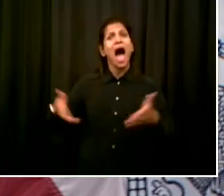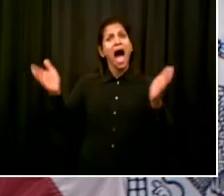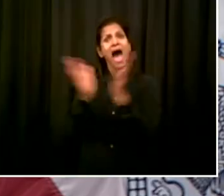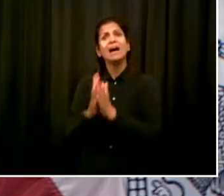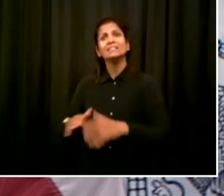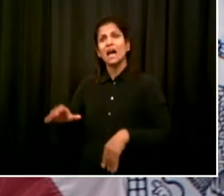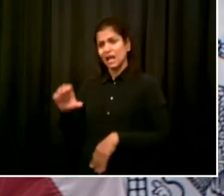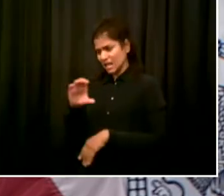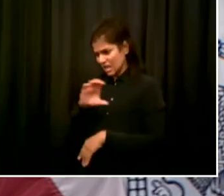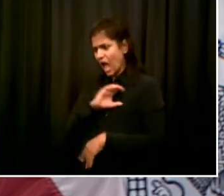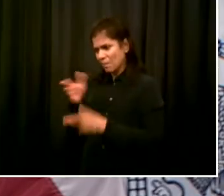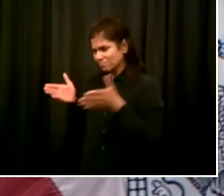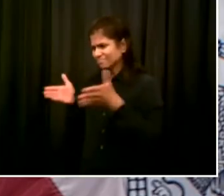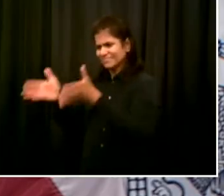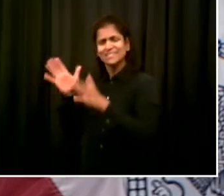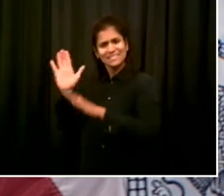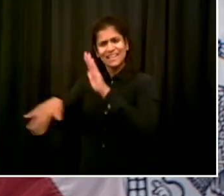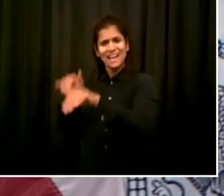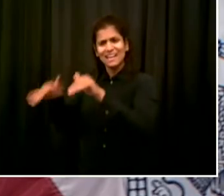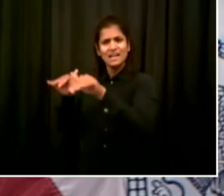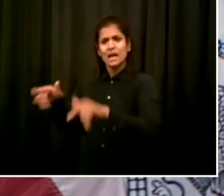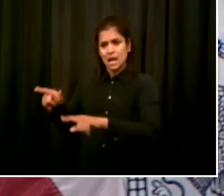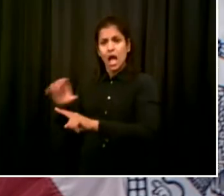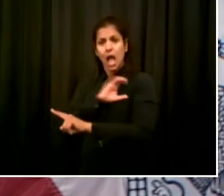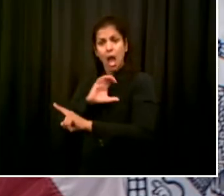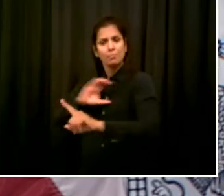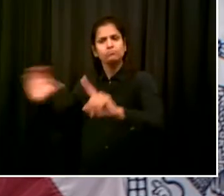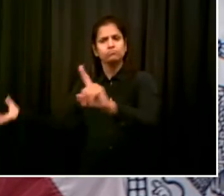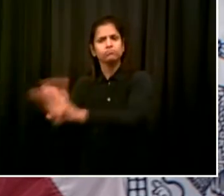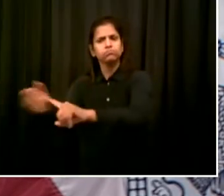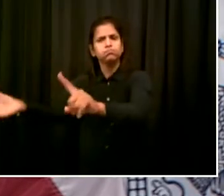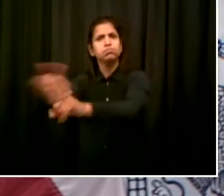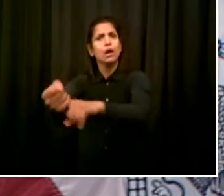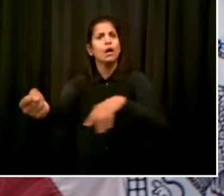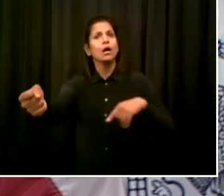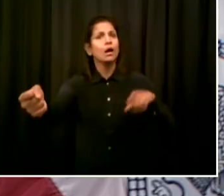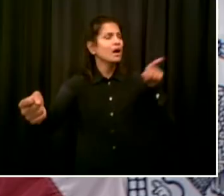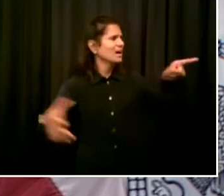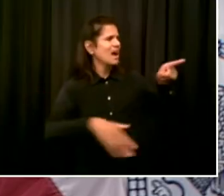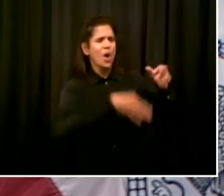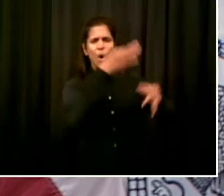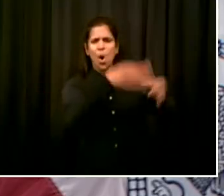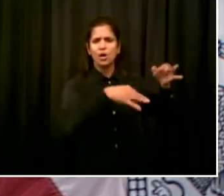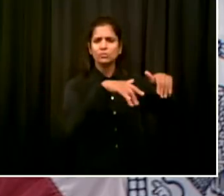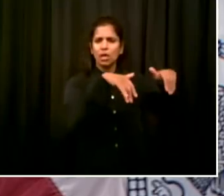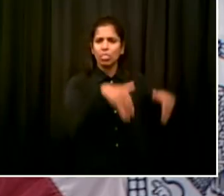ABOUT THIS? WE ARE ASKING OUR POLICE OFFICERS TO GO OUT THEE RD ANDO THEIR NORMAL WORK BUT WITHOUT THE OTHER PIECES